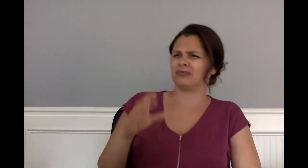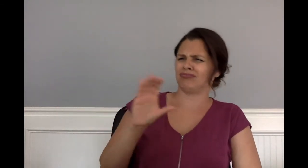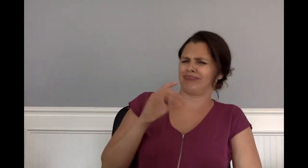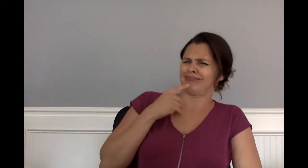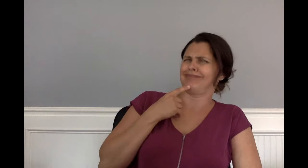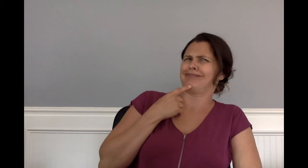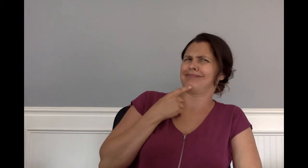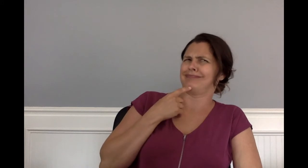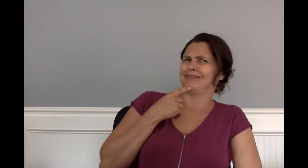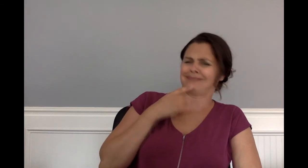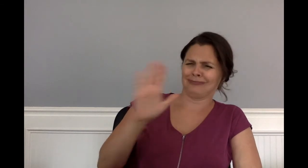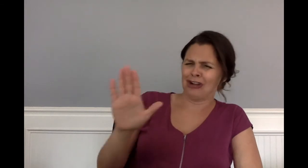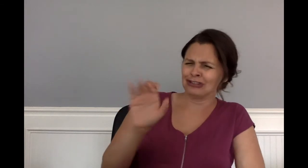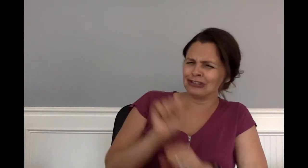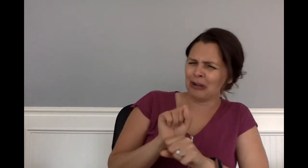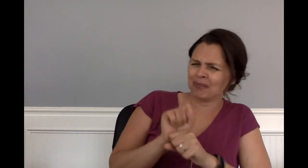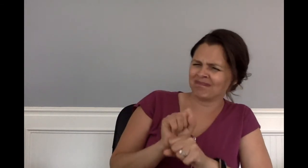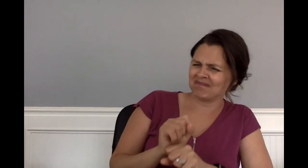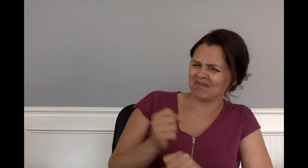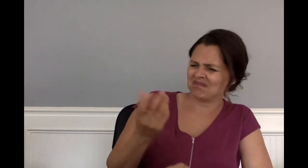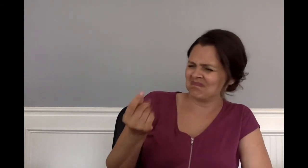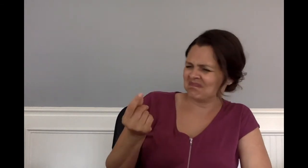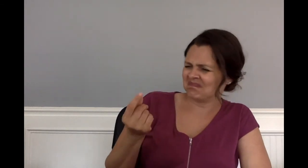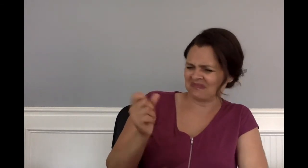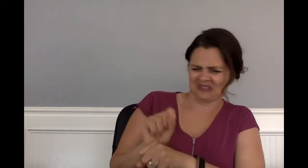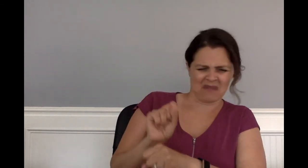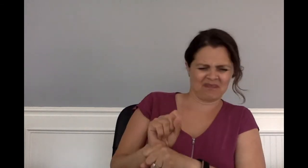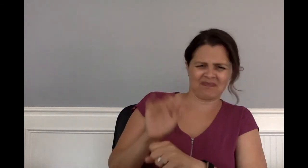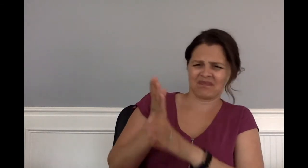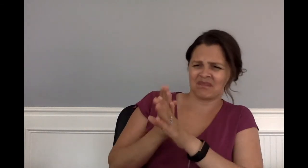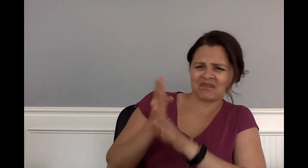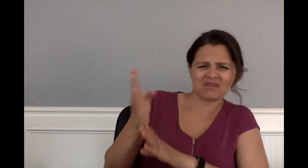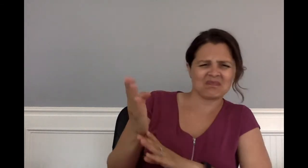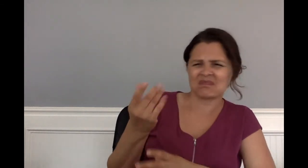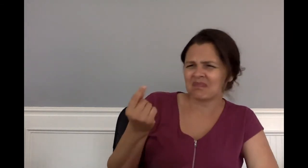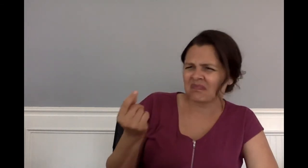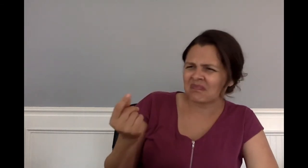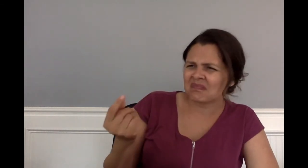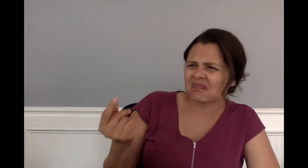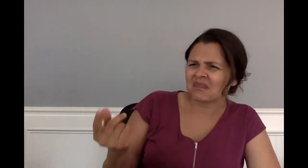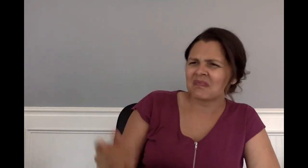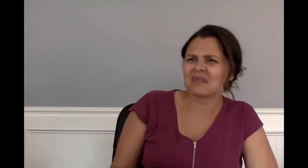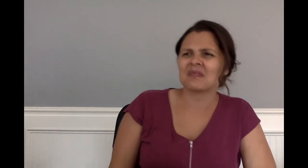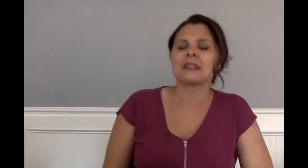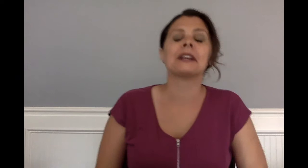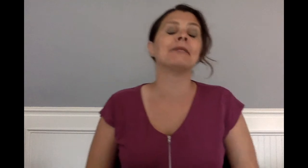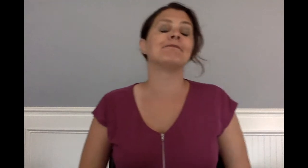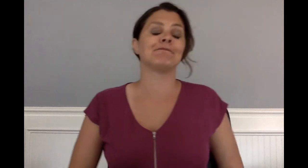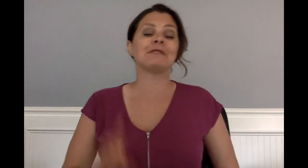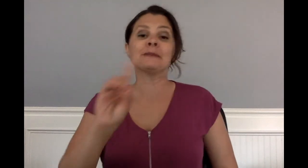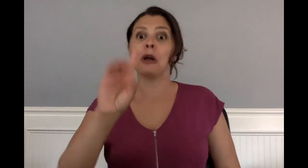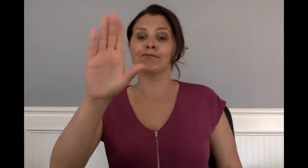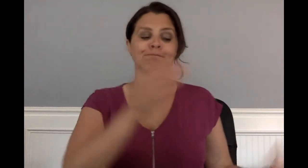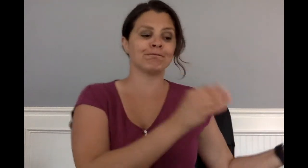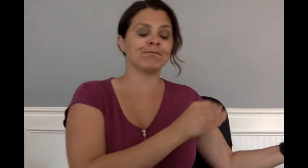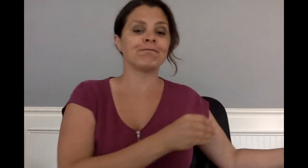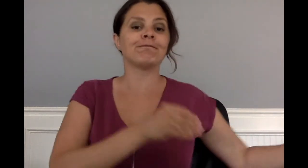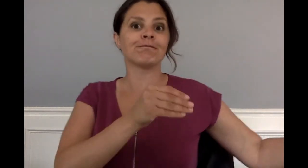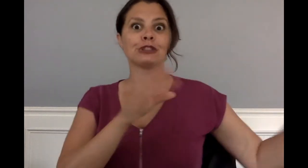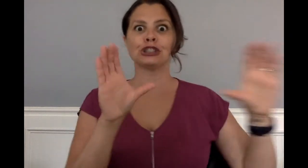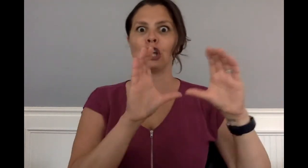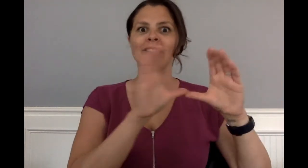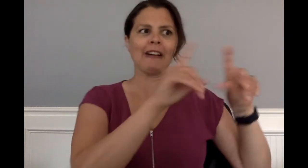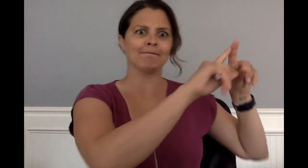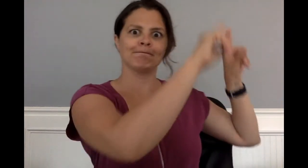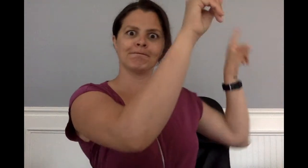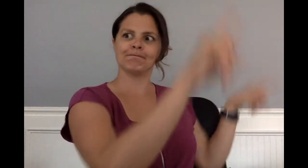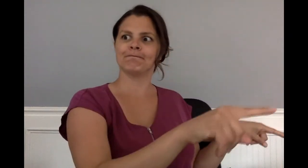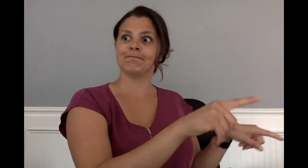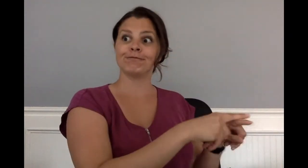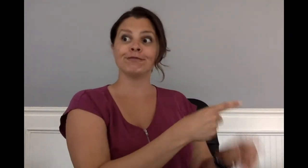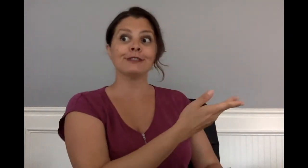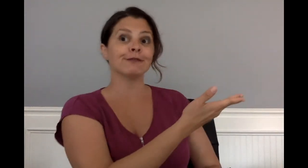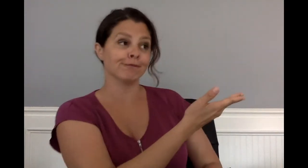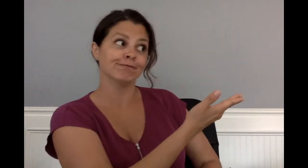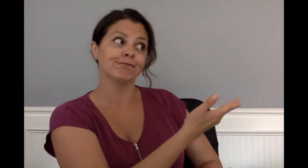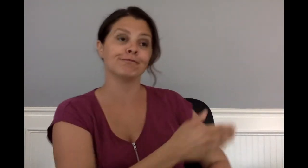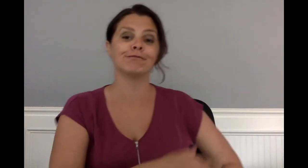“What exactly,” Charlie asked, “is your new career?” Desdemona pointed to a framed certificate on the wall.